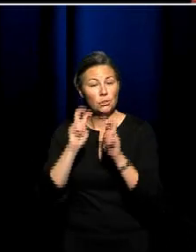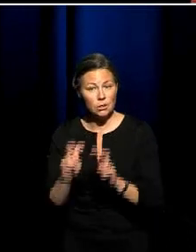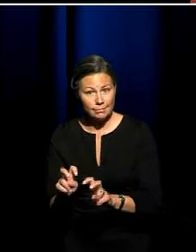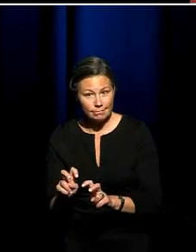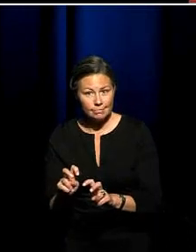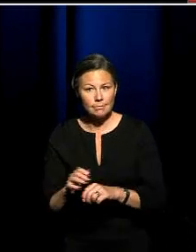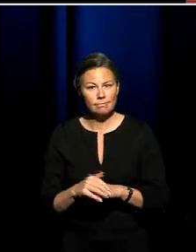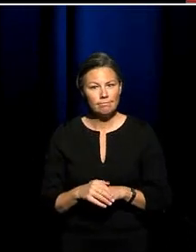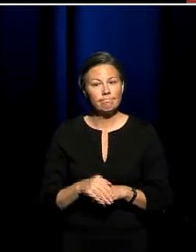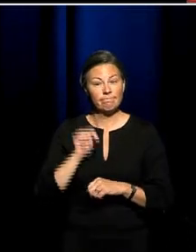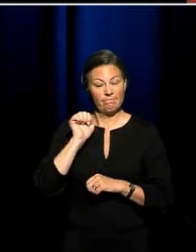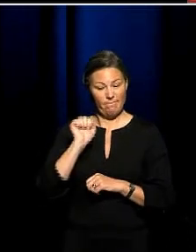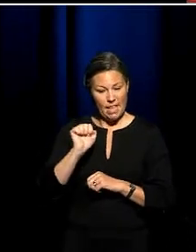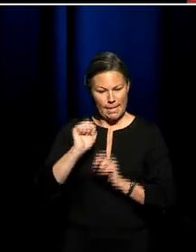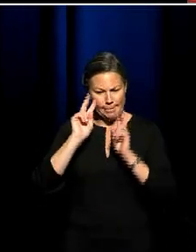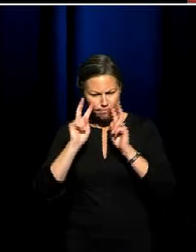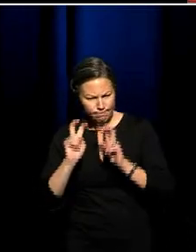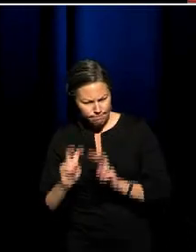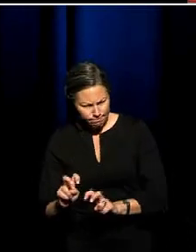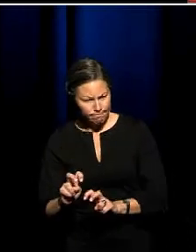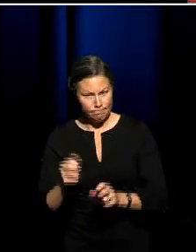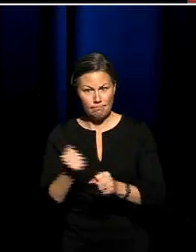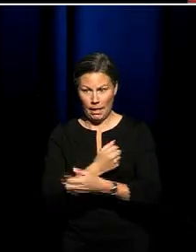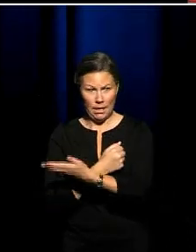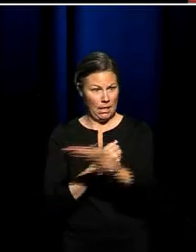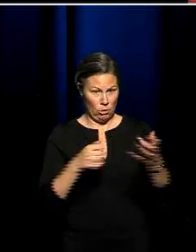wider Australian community to acknowledge the appalling extent of